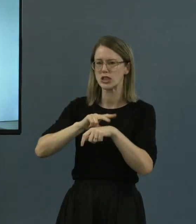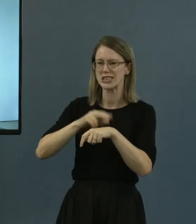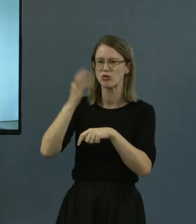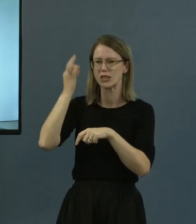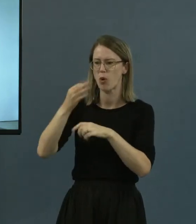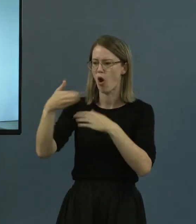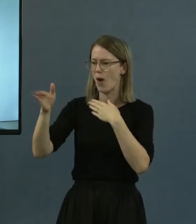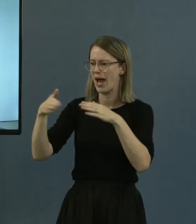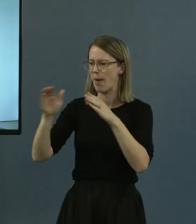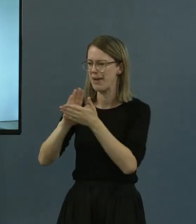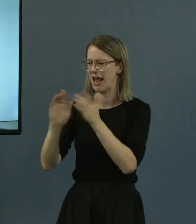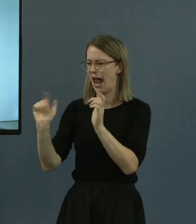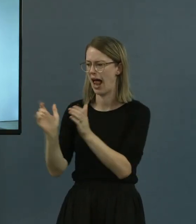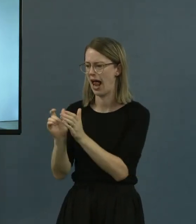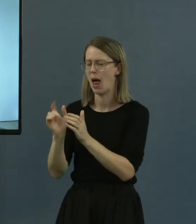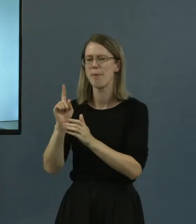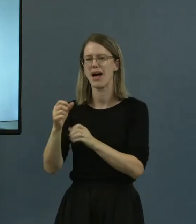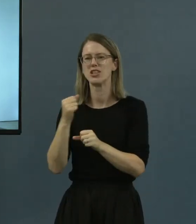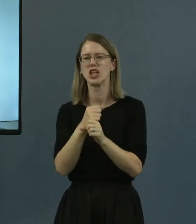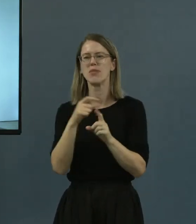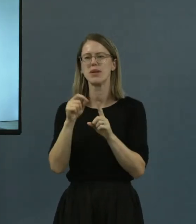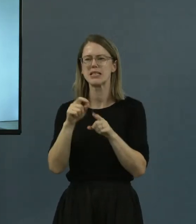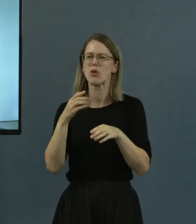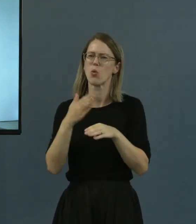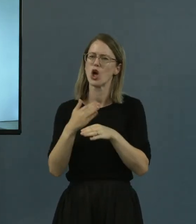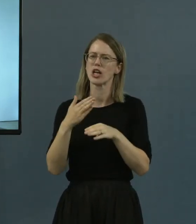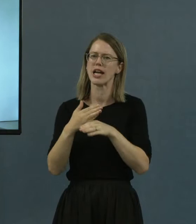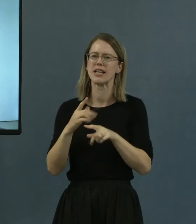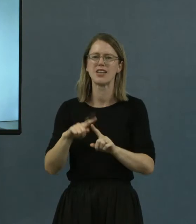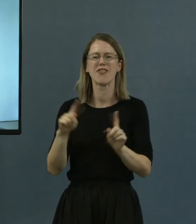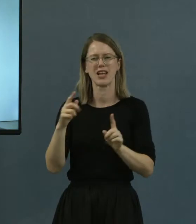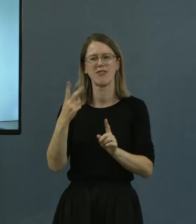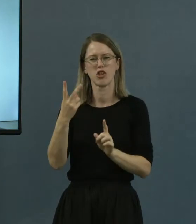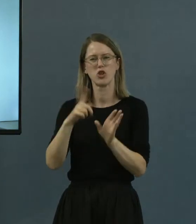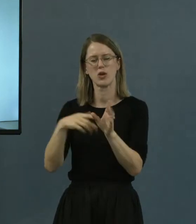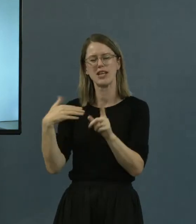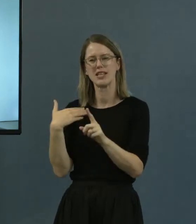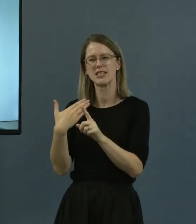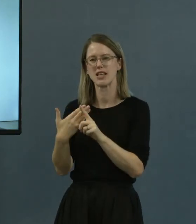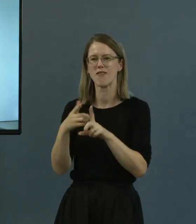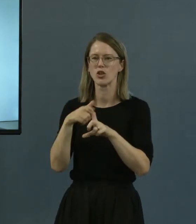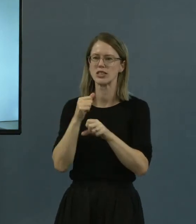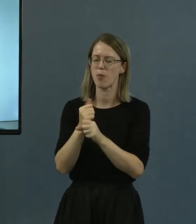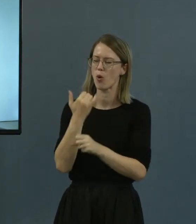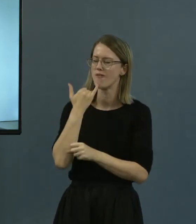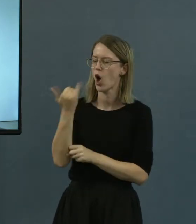practice has been working in very different ways for the